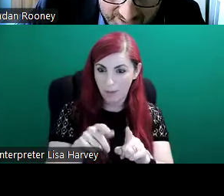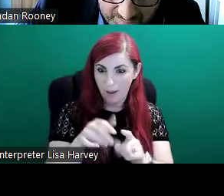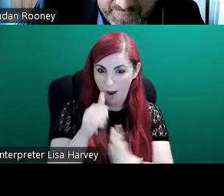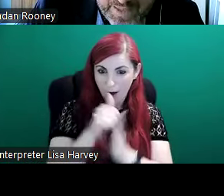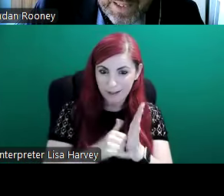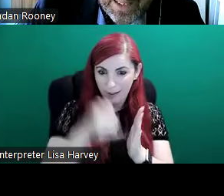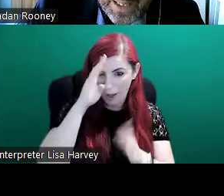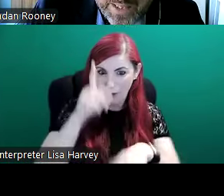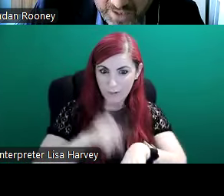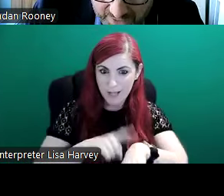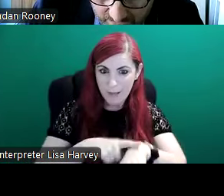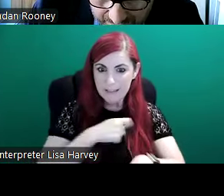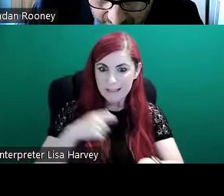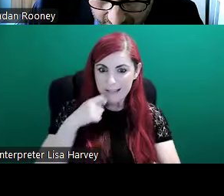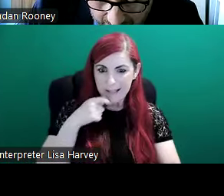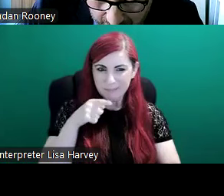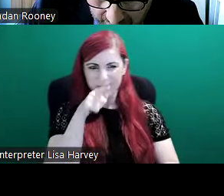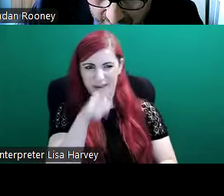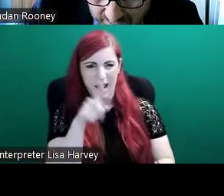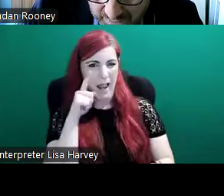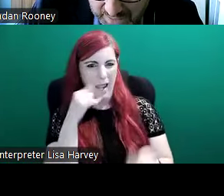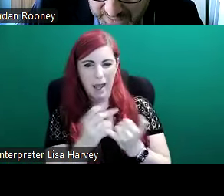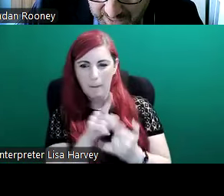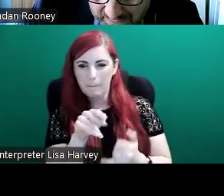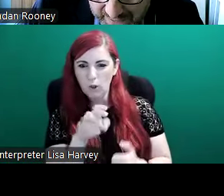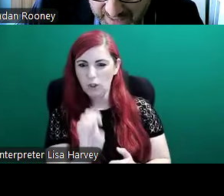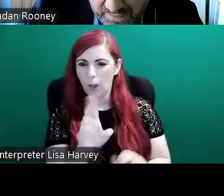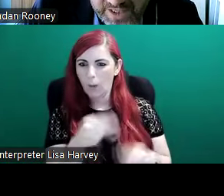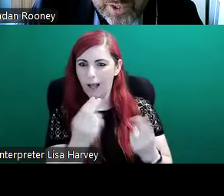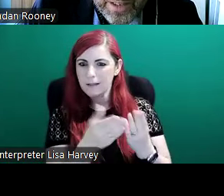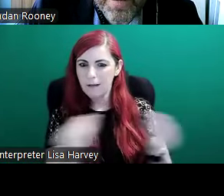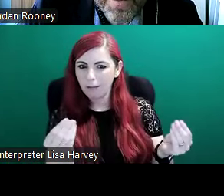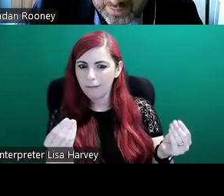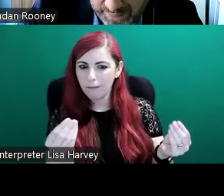puzzle, and his comments were followed up by an article declaring decoration "a freak